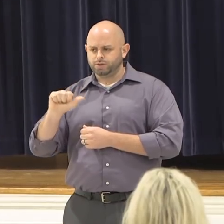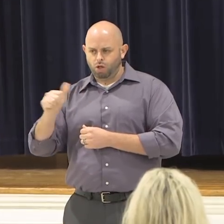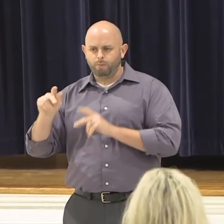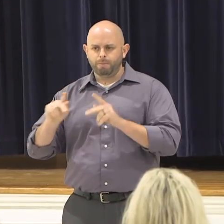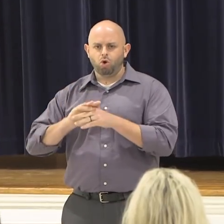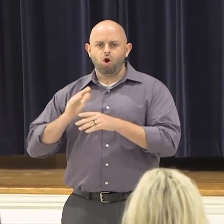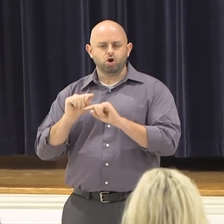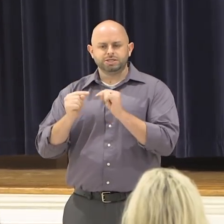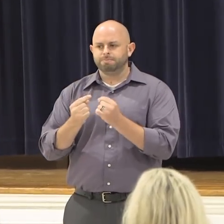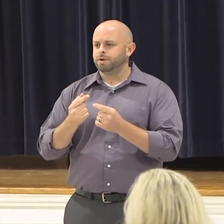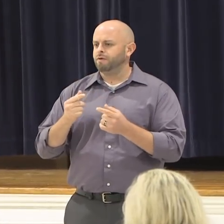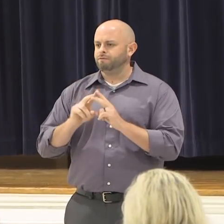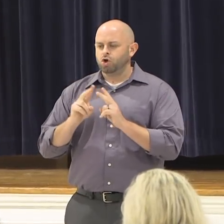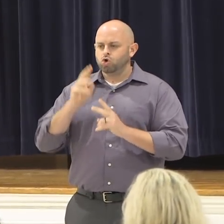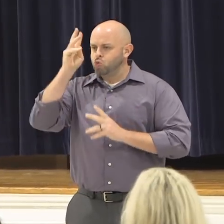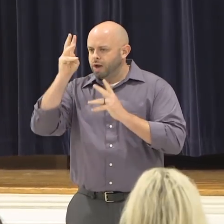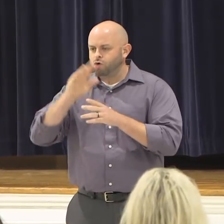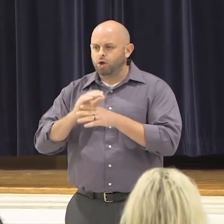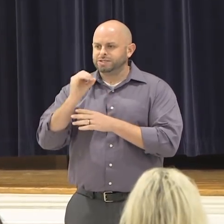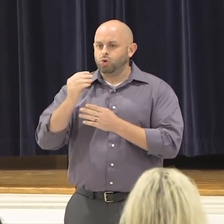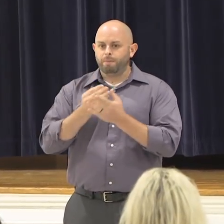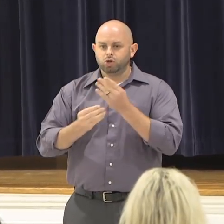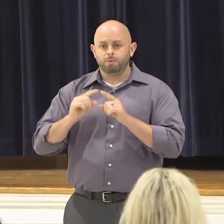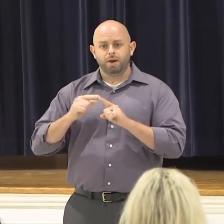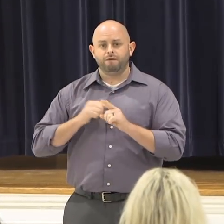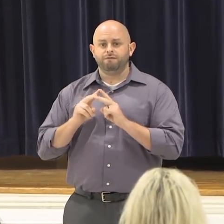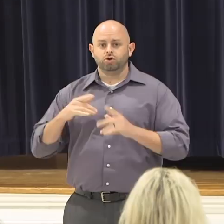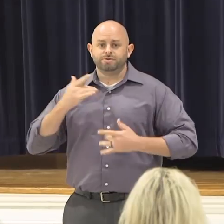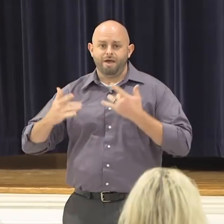on literally zero budget but I'm really excited because you see we're gonna have